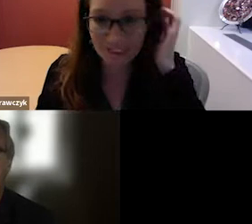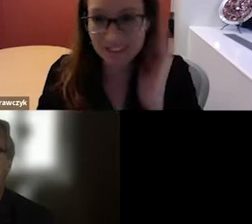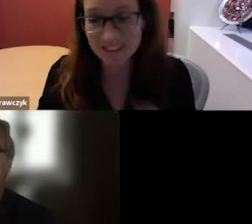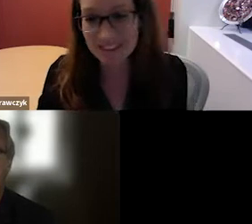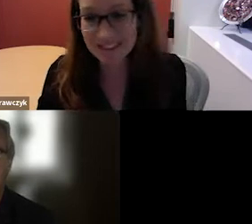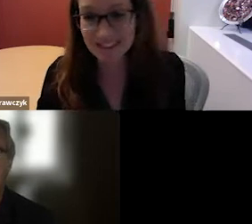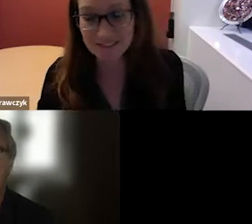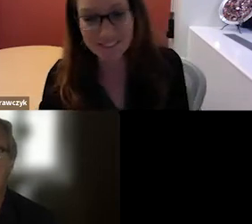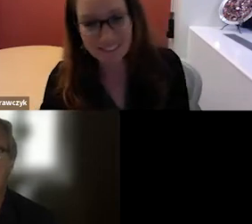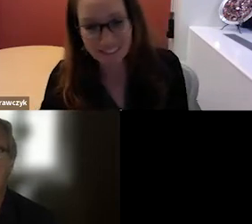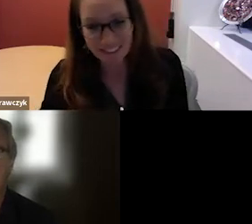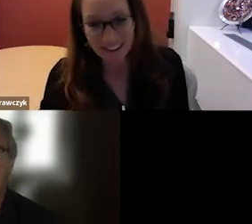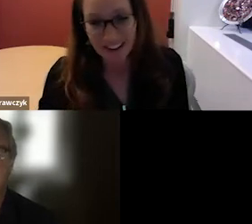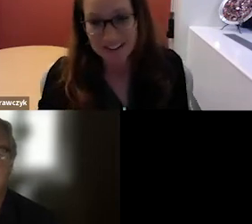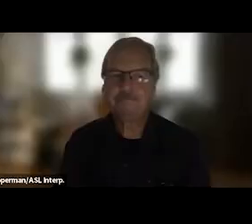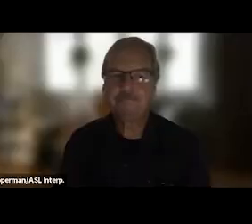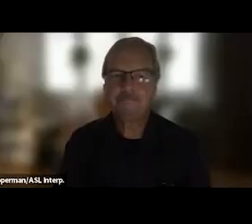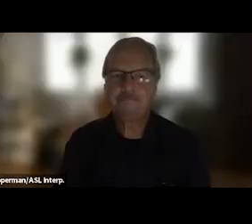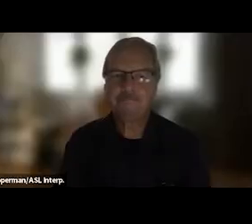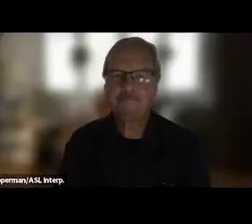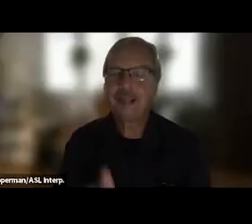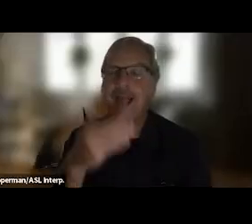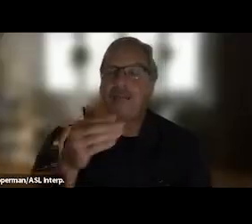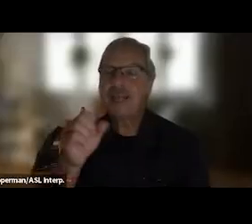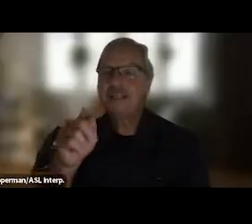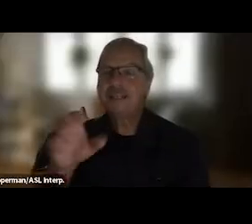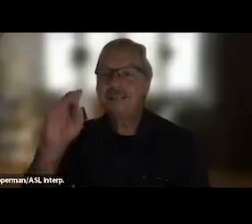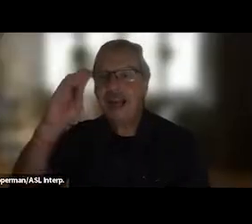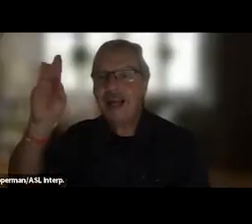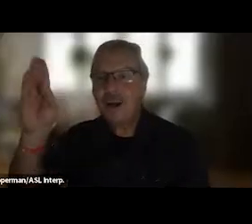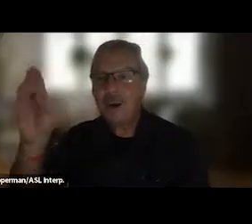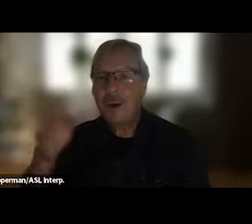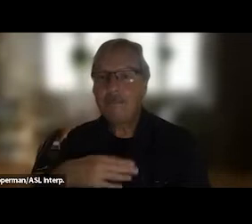Great. Thanks, Steve. So hi, everyone. My name is Noa Krawczyk.